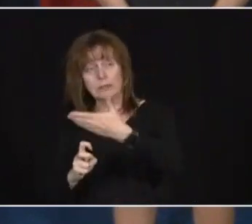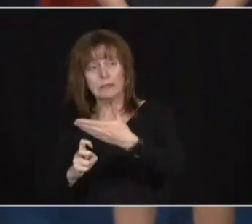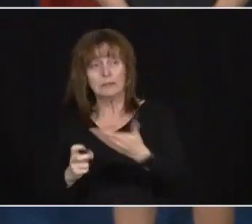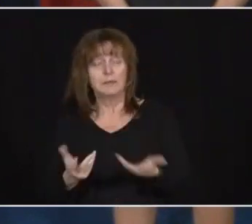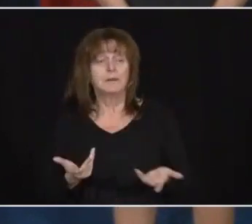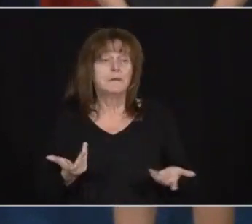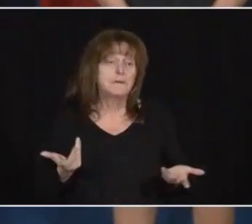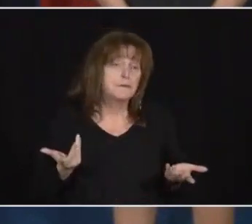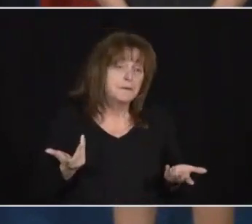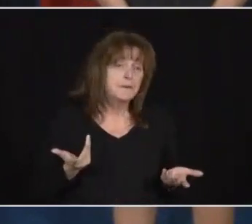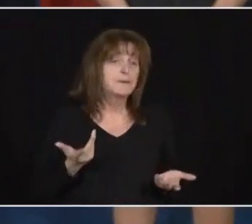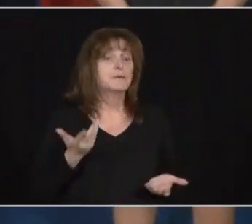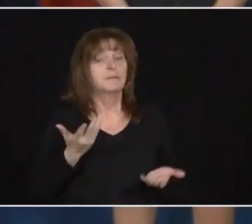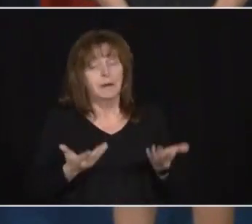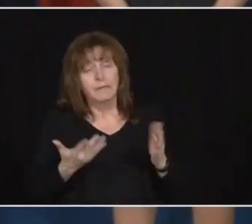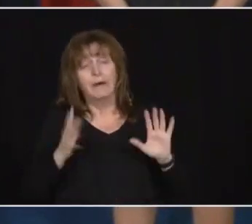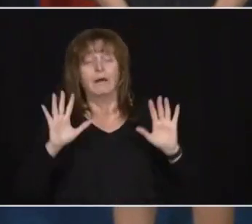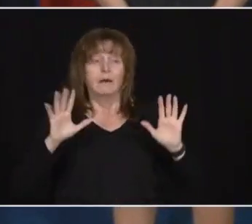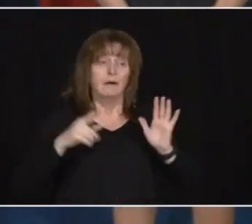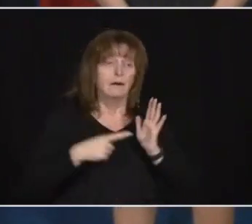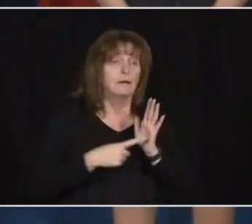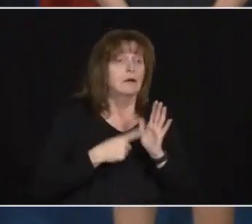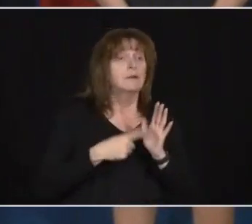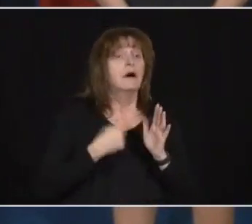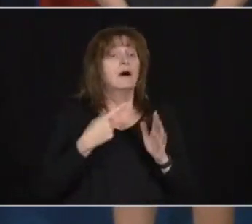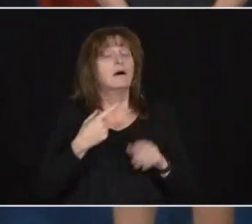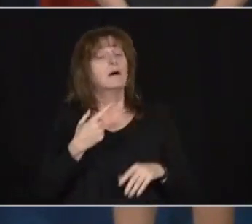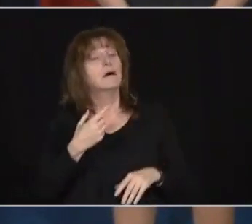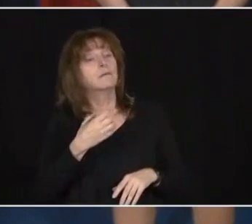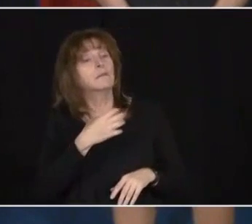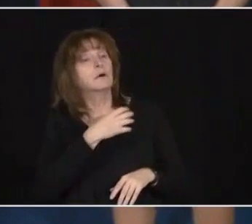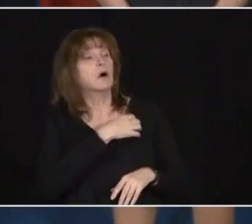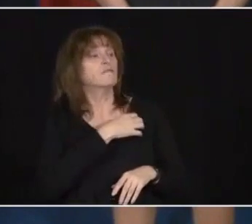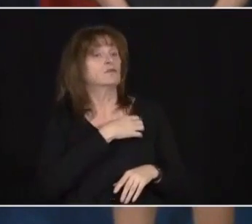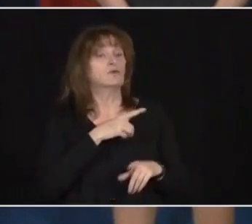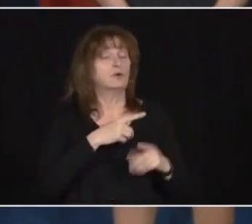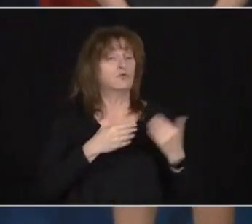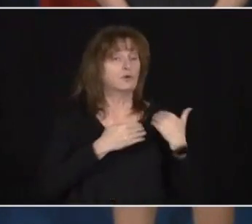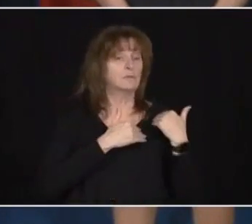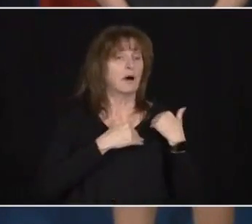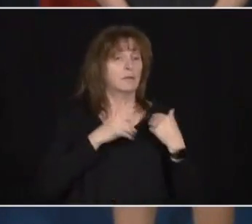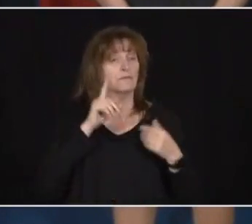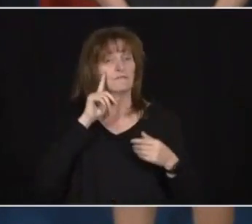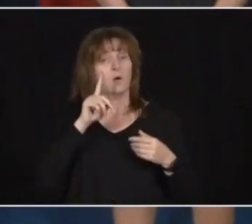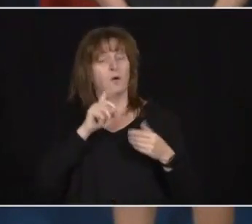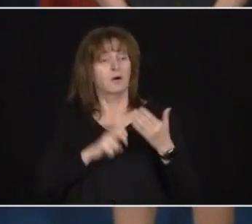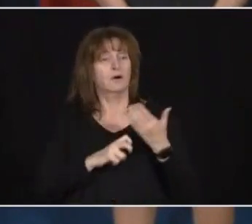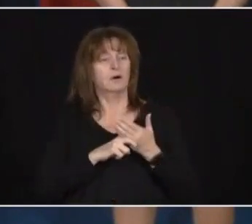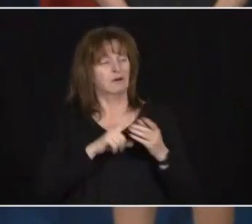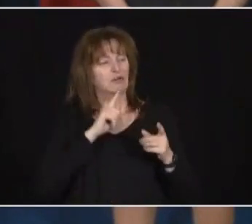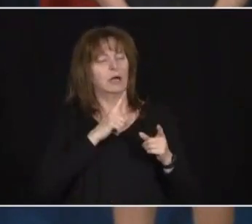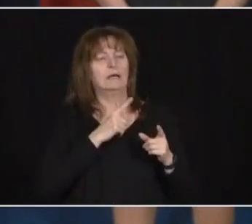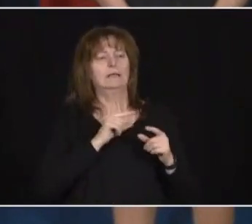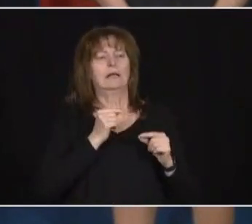ticketed or not. Sometimes you might get overzealous bylaw officers or police. But it's using good judgment.